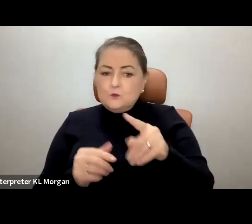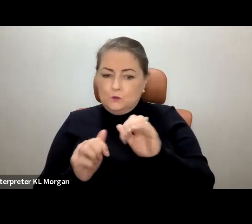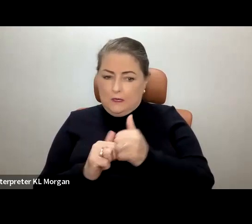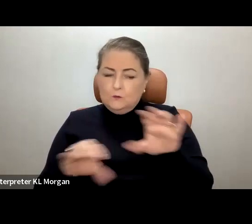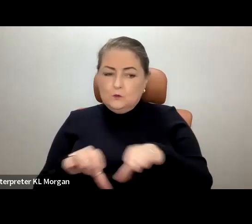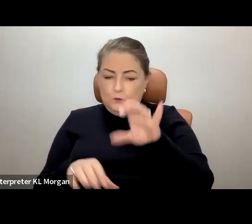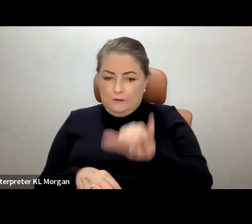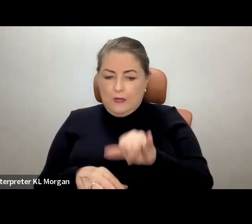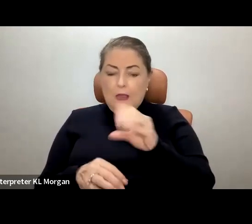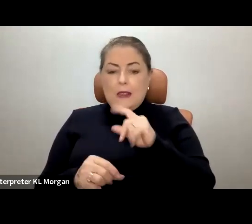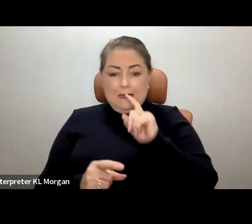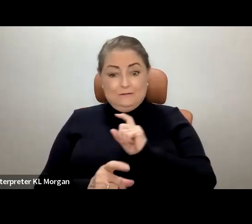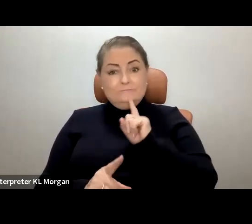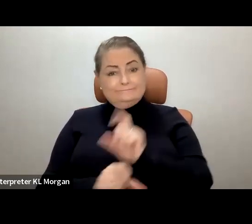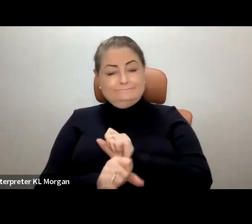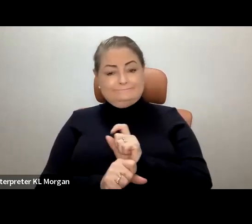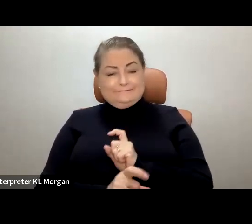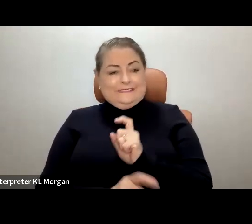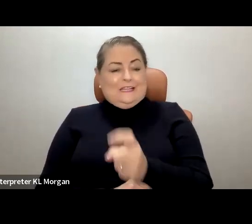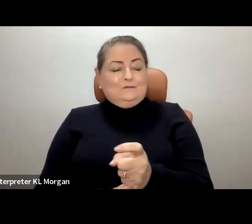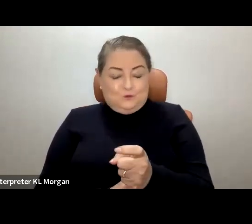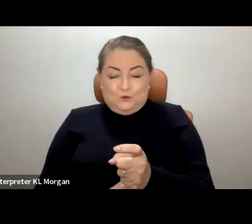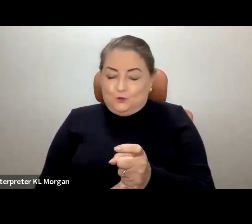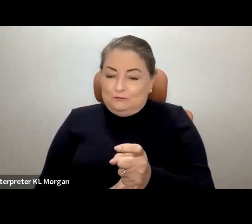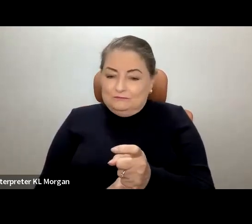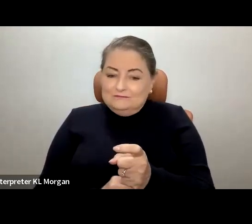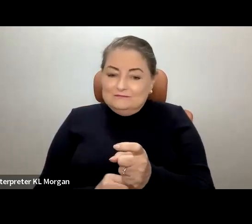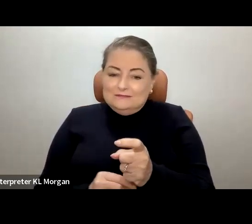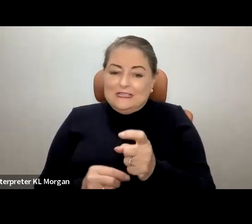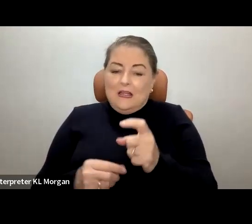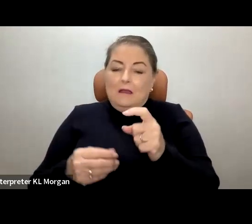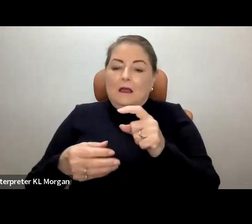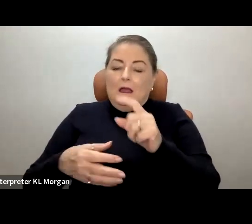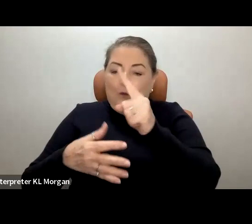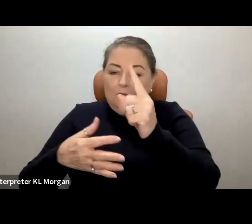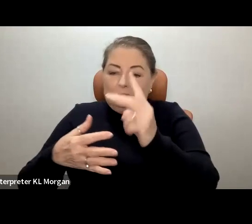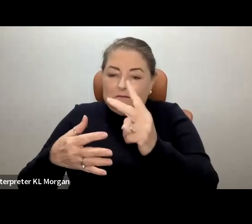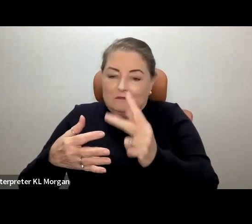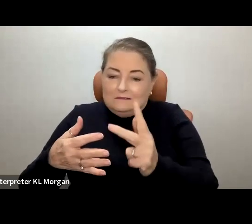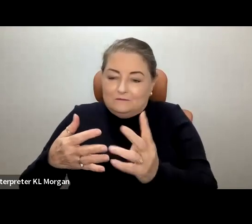and actually gives you step by step and helps you figure out